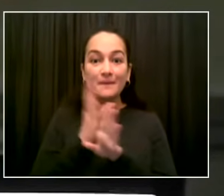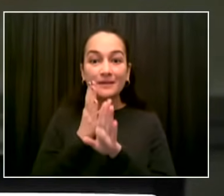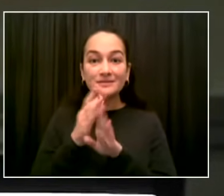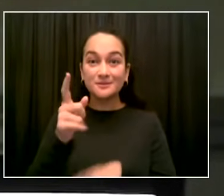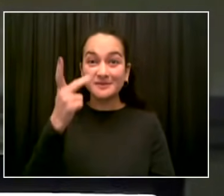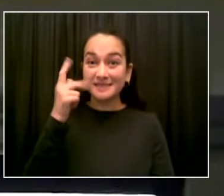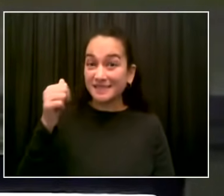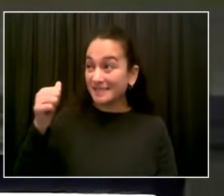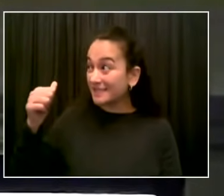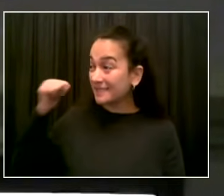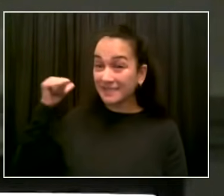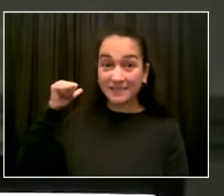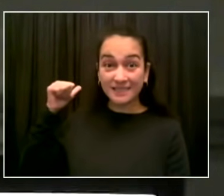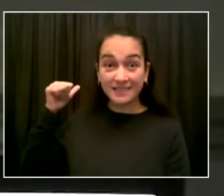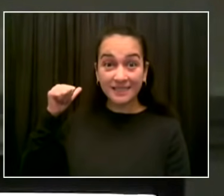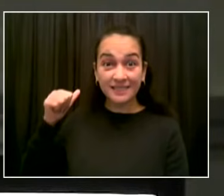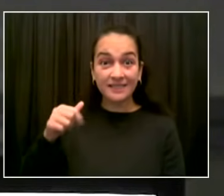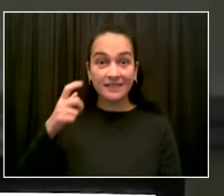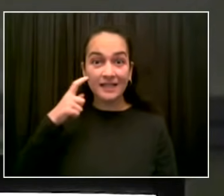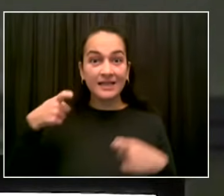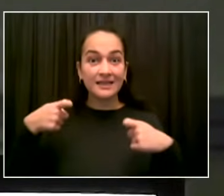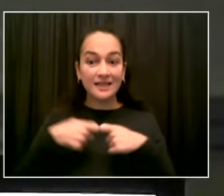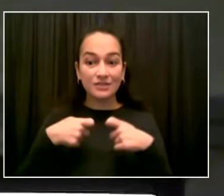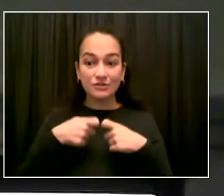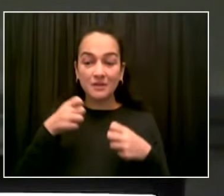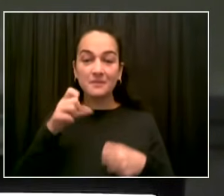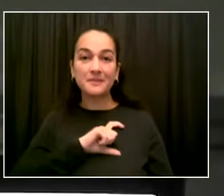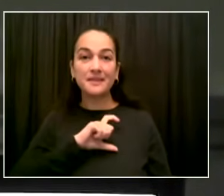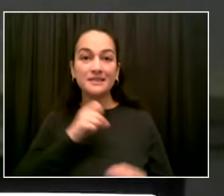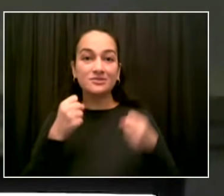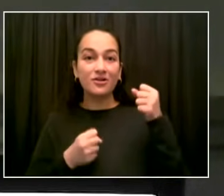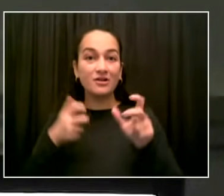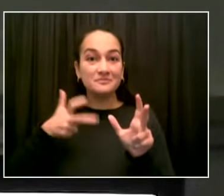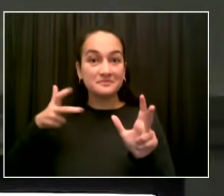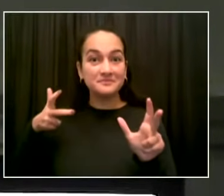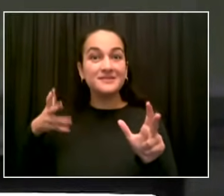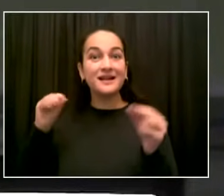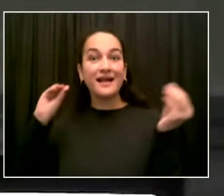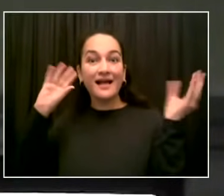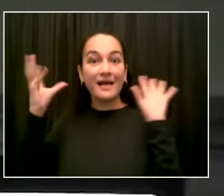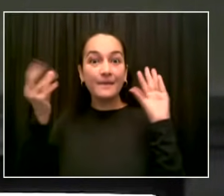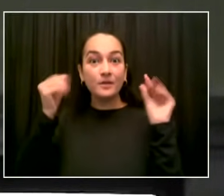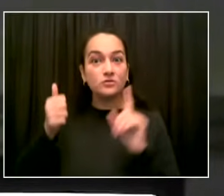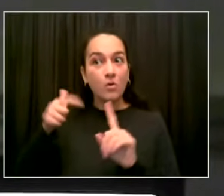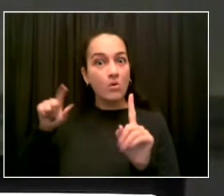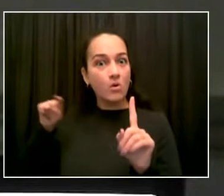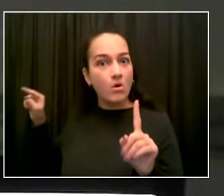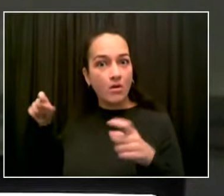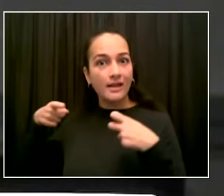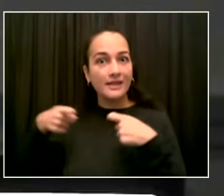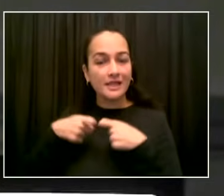POLICE VEHICLE, AND A HYRBID ELECTRIC AMBULANCE. THAT'S THE FLEET OF OUR FUTURE. UNDER YOUR LEADERSHIP WE'RE